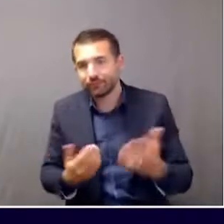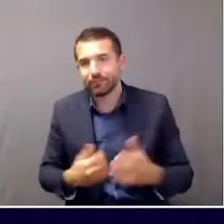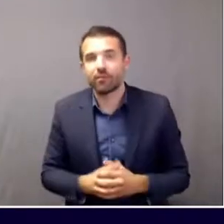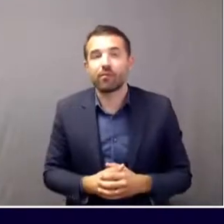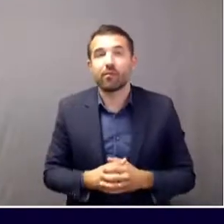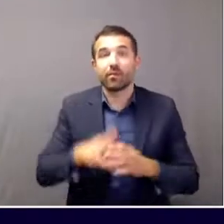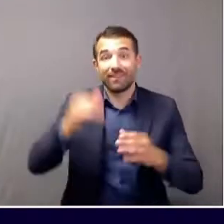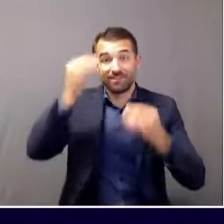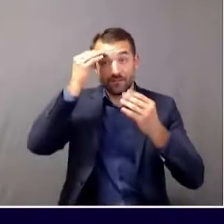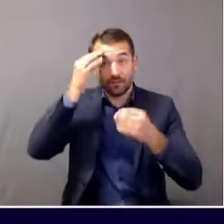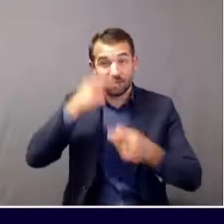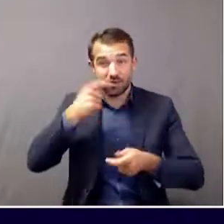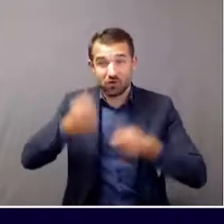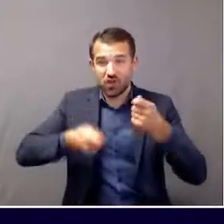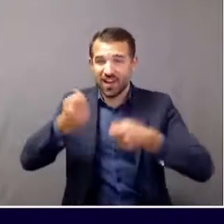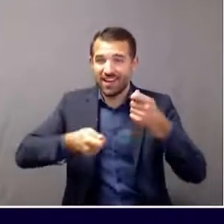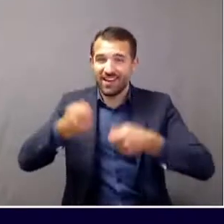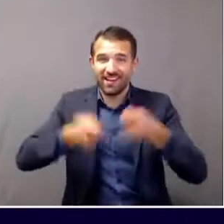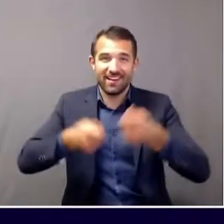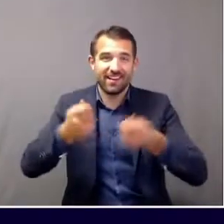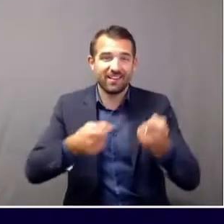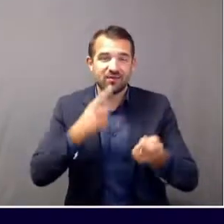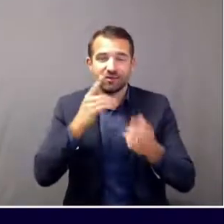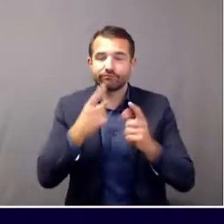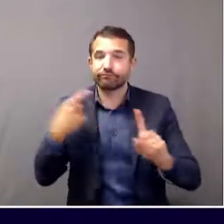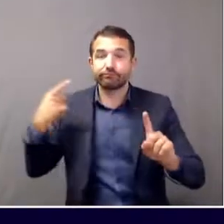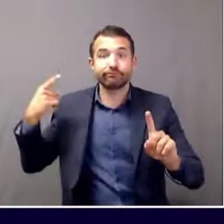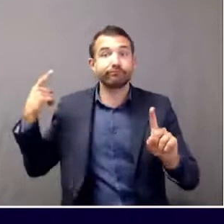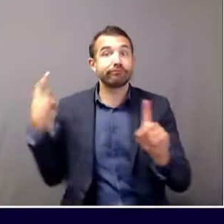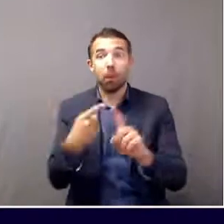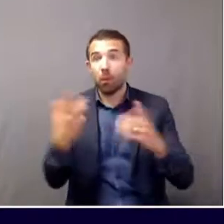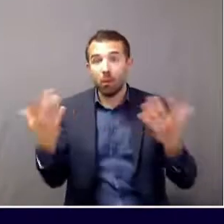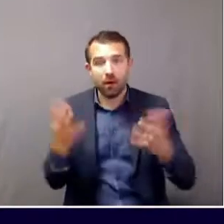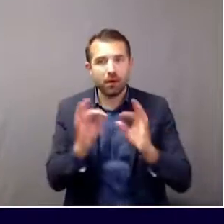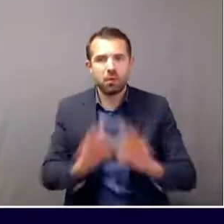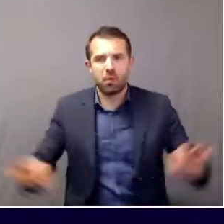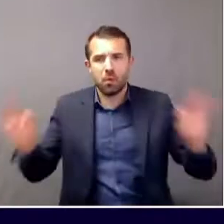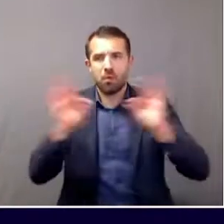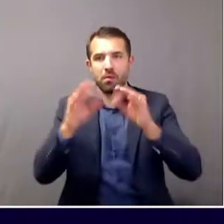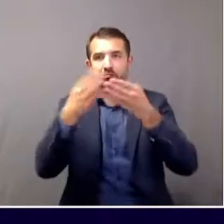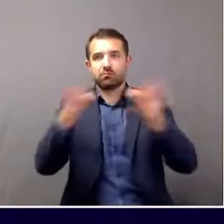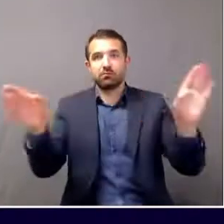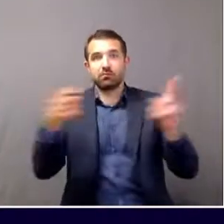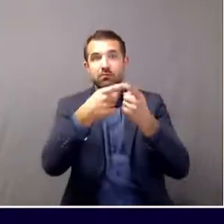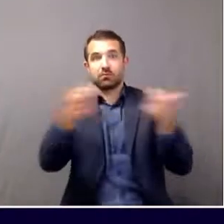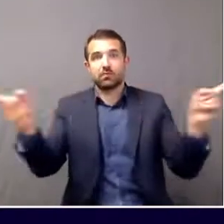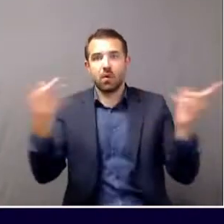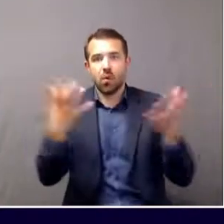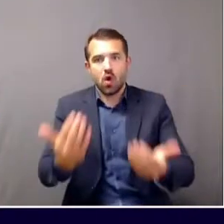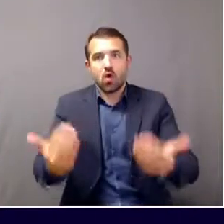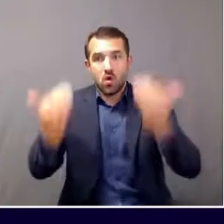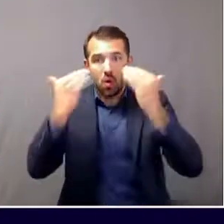I'll flip it around we feel is important when the public wants